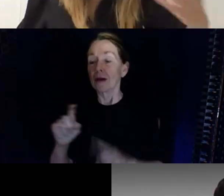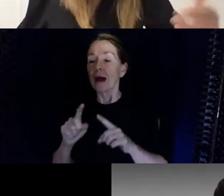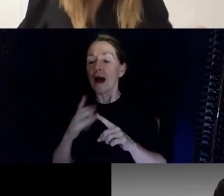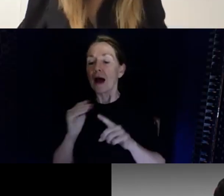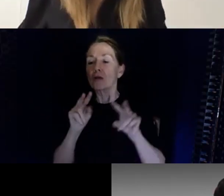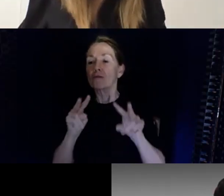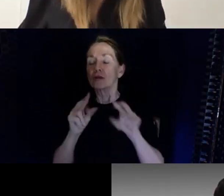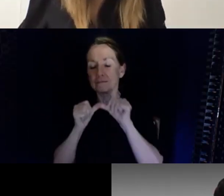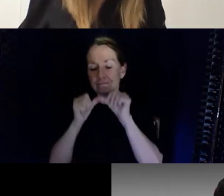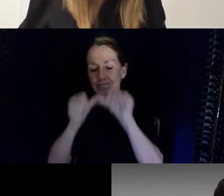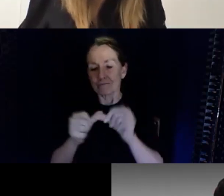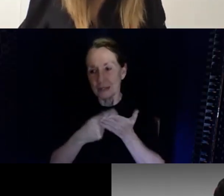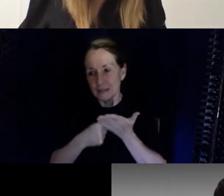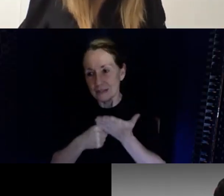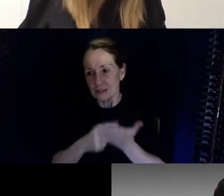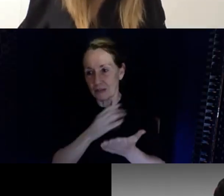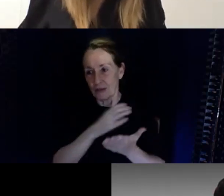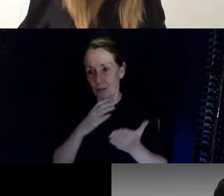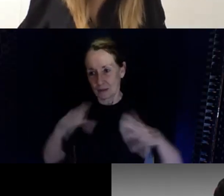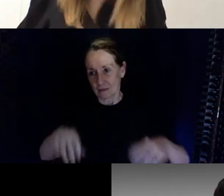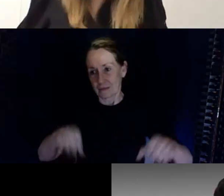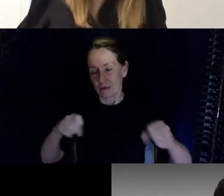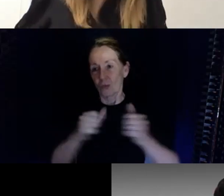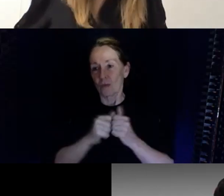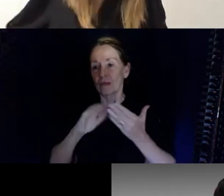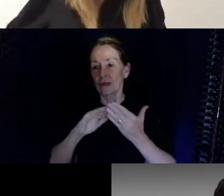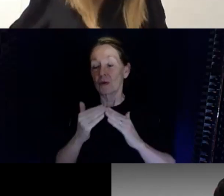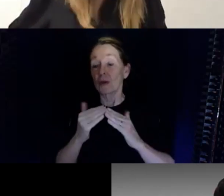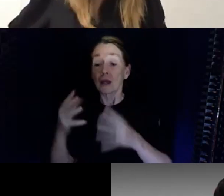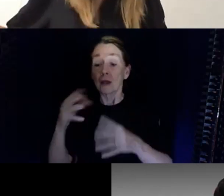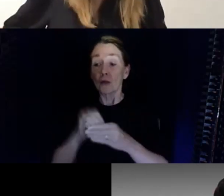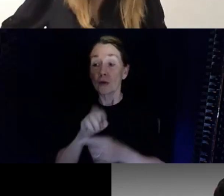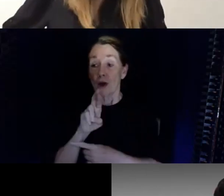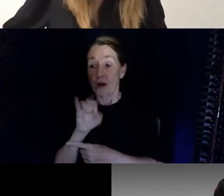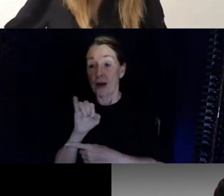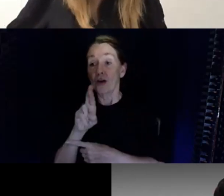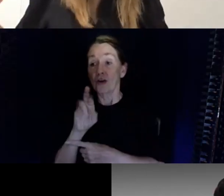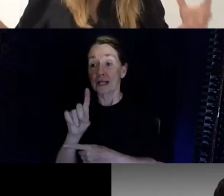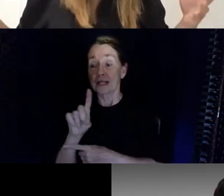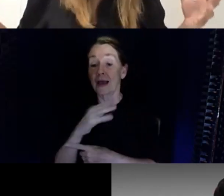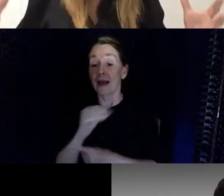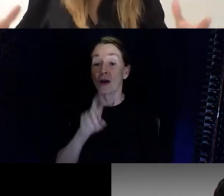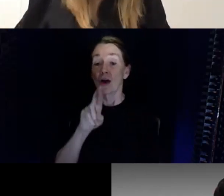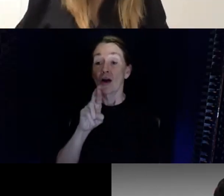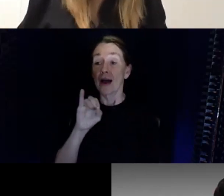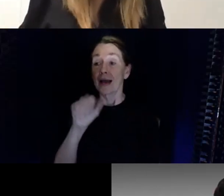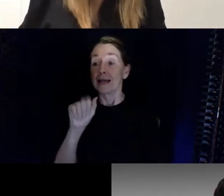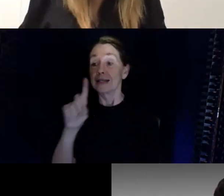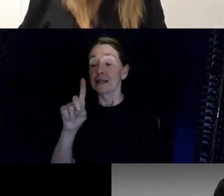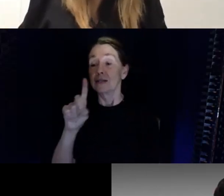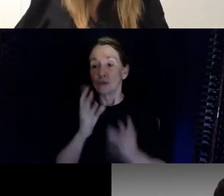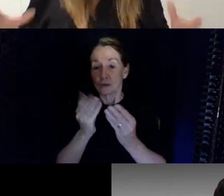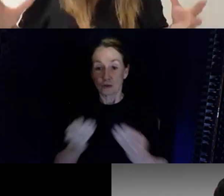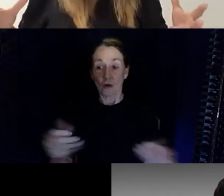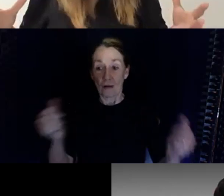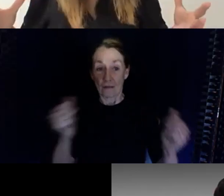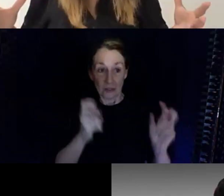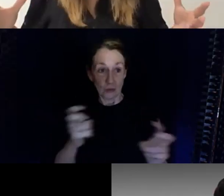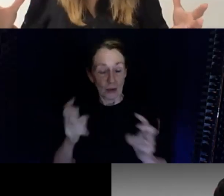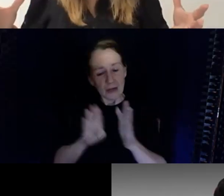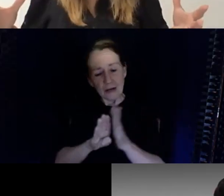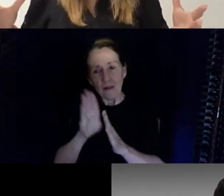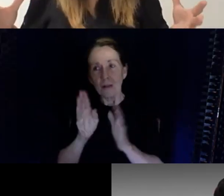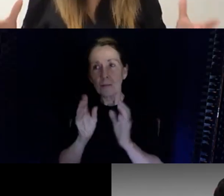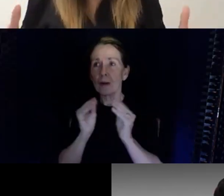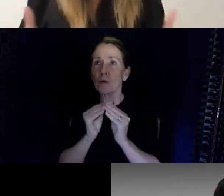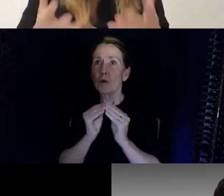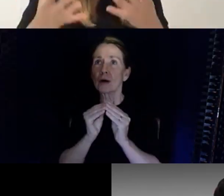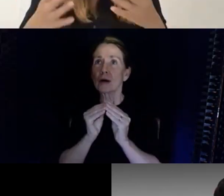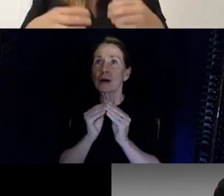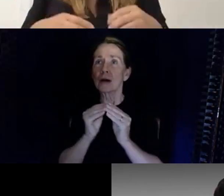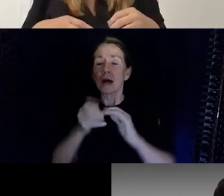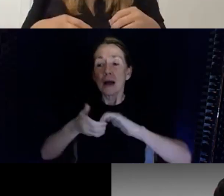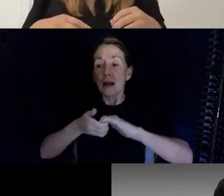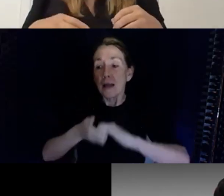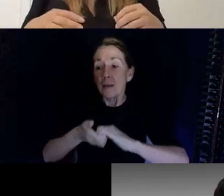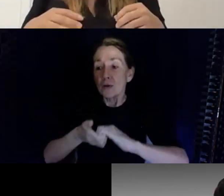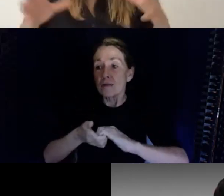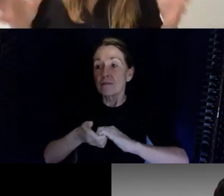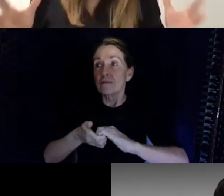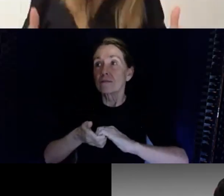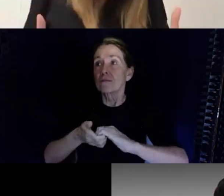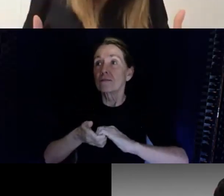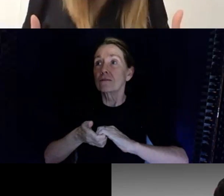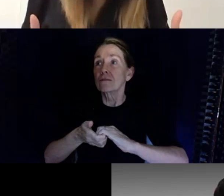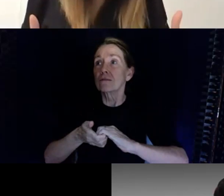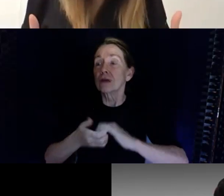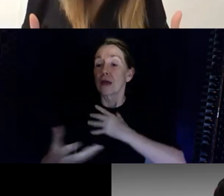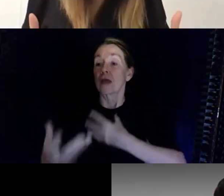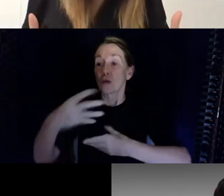AND THAT THEIR CONCERNS ARE EXTREMELY VALID. AND THEY'RE GOING THROUGH A VERY EMOTIONAL TIME, TOO.